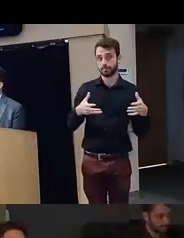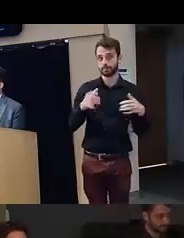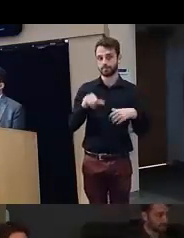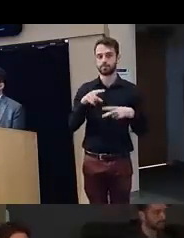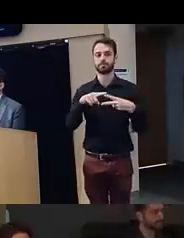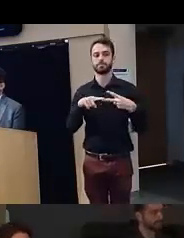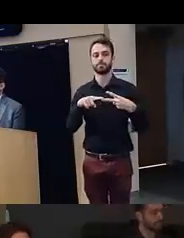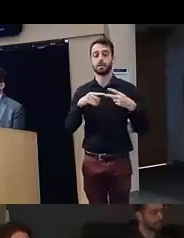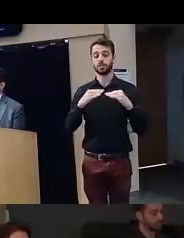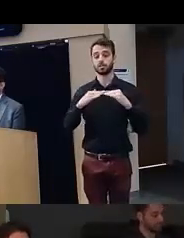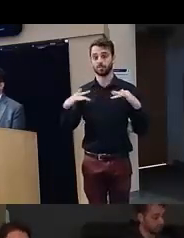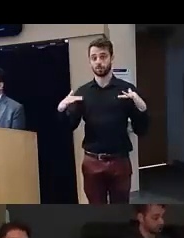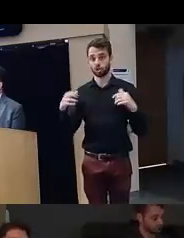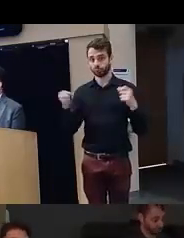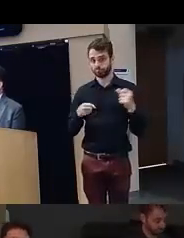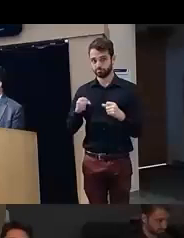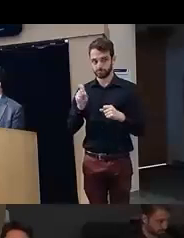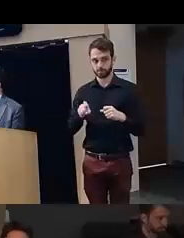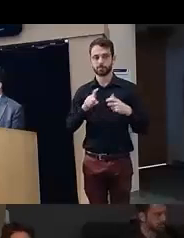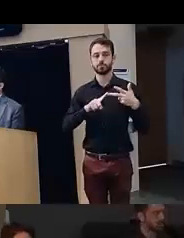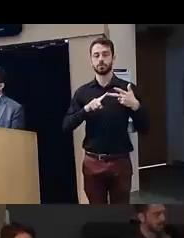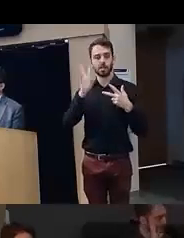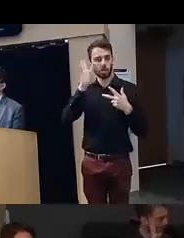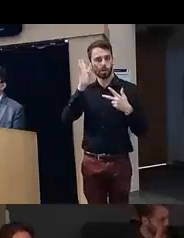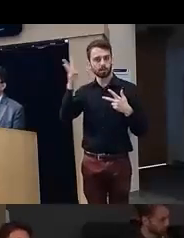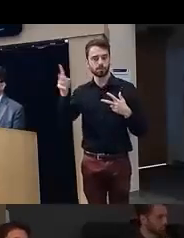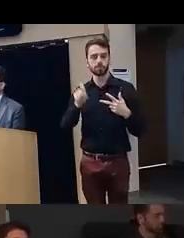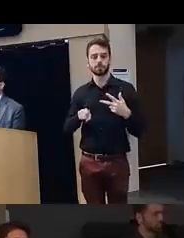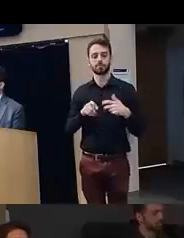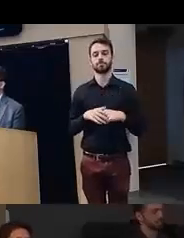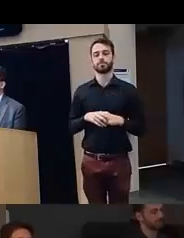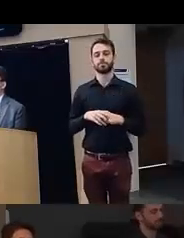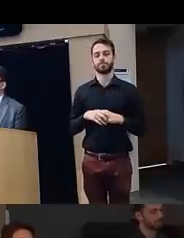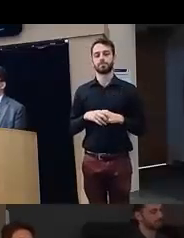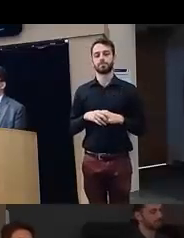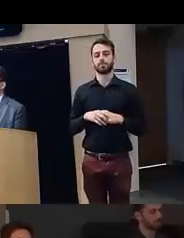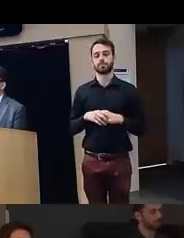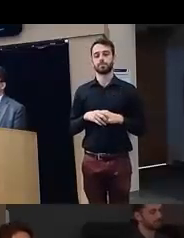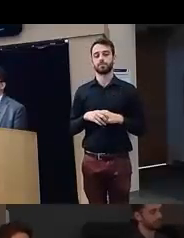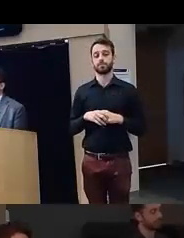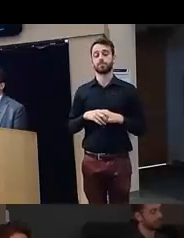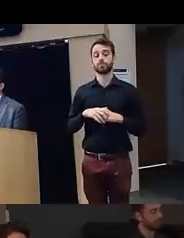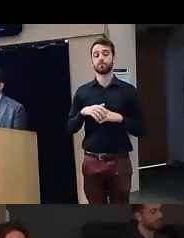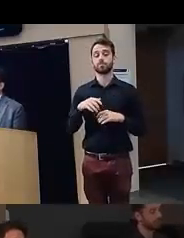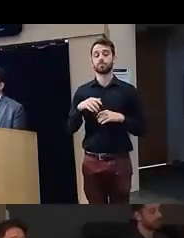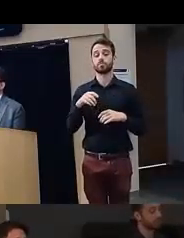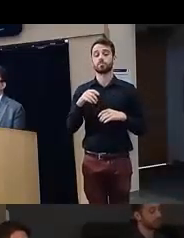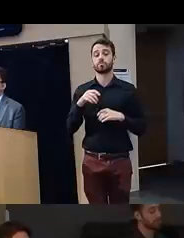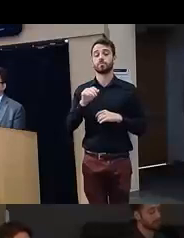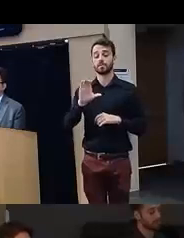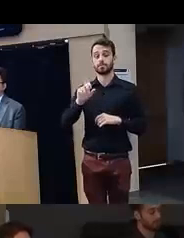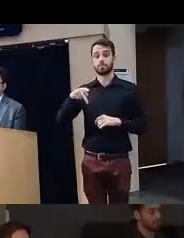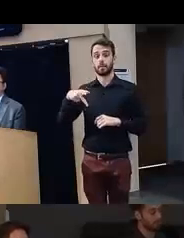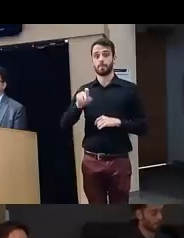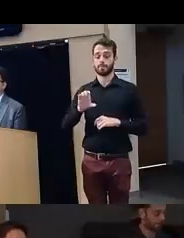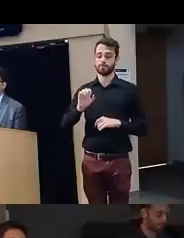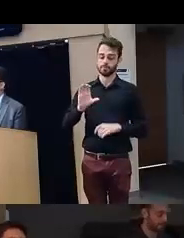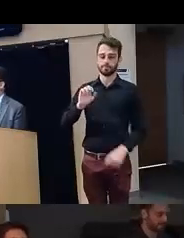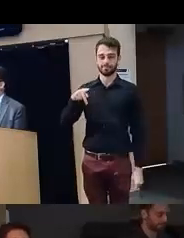and in fact we will do even better by creating a larger CPAP that has much and also finally